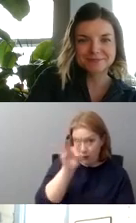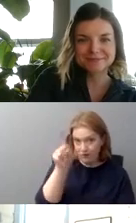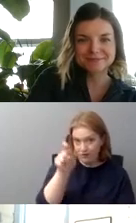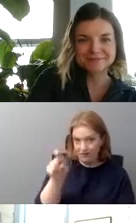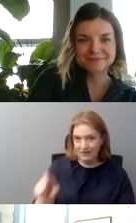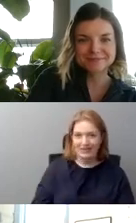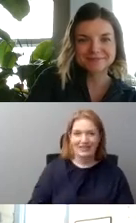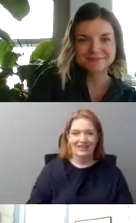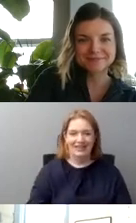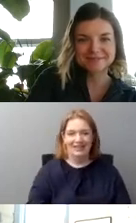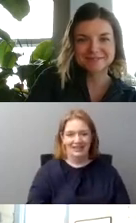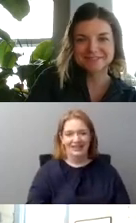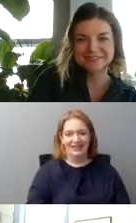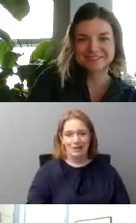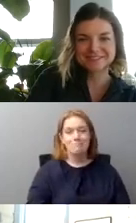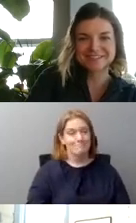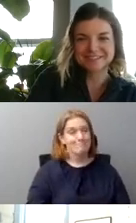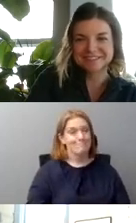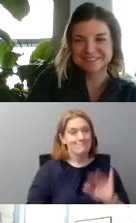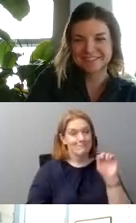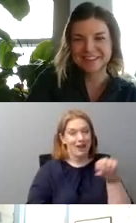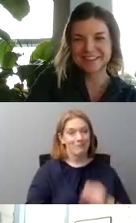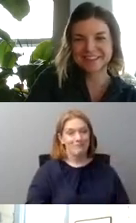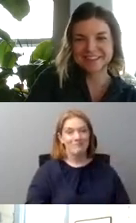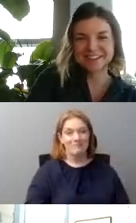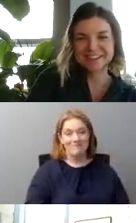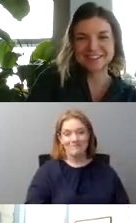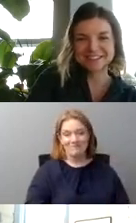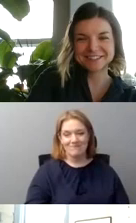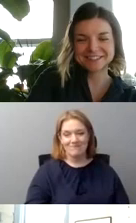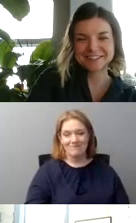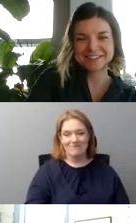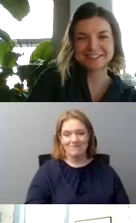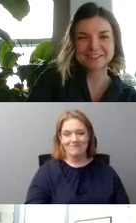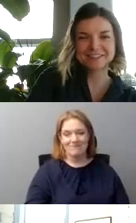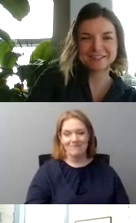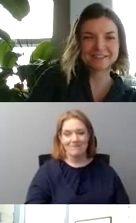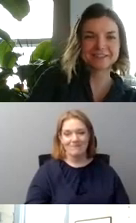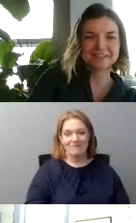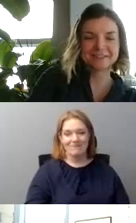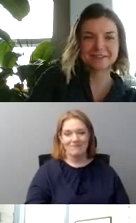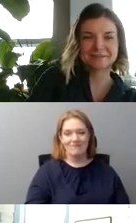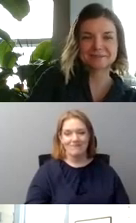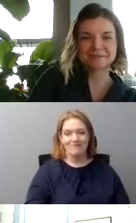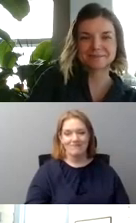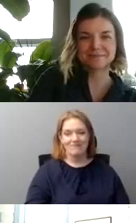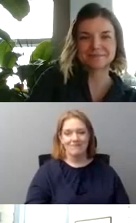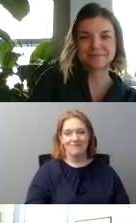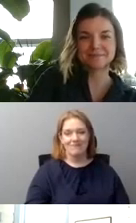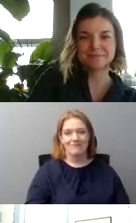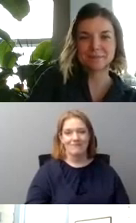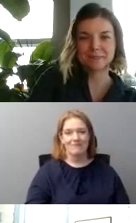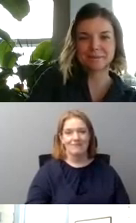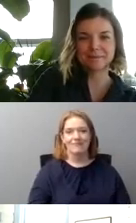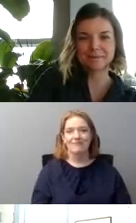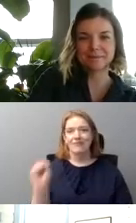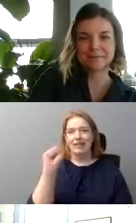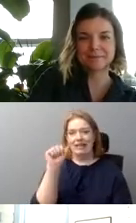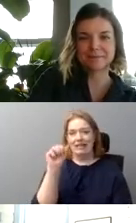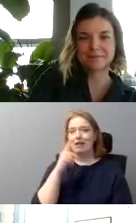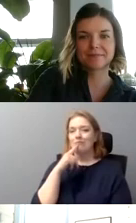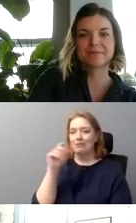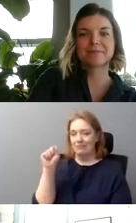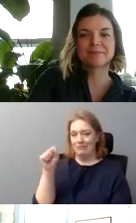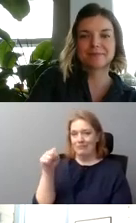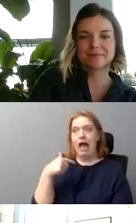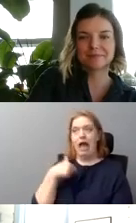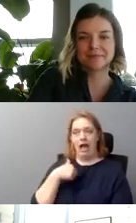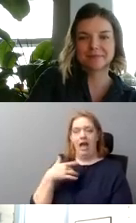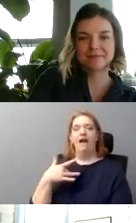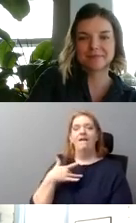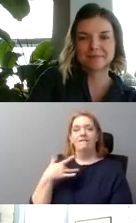S: Yeah, there are. I've felt presences here. I have felt presences here. Not unkind ones.